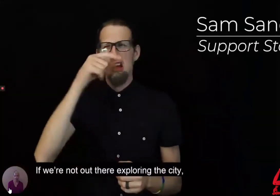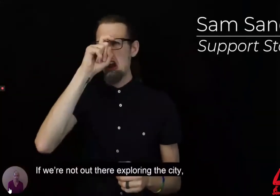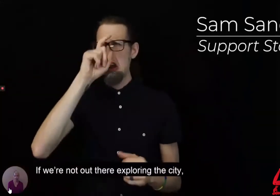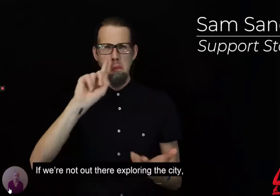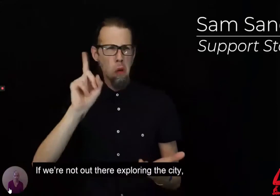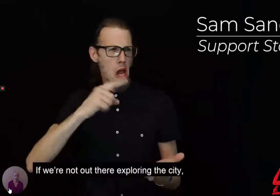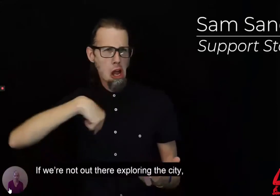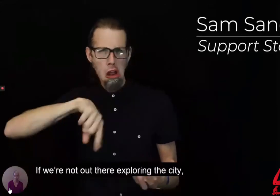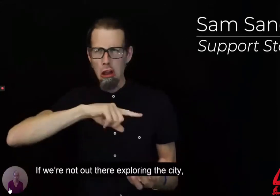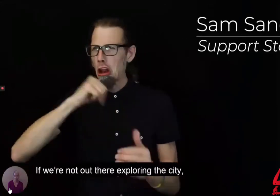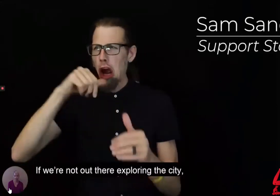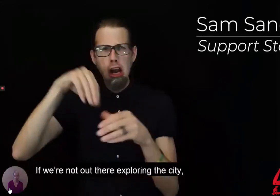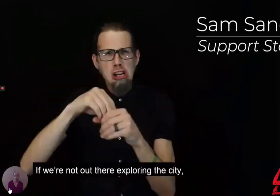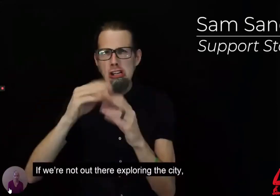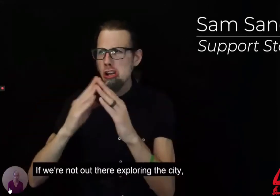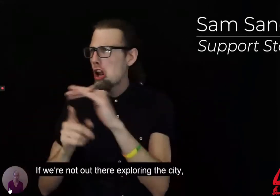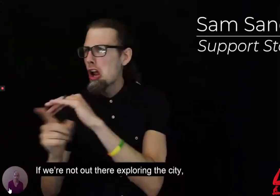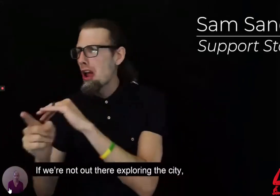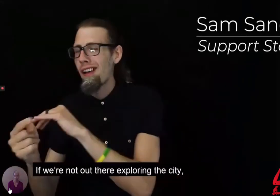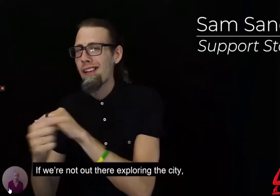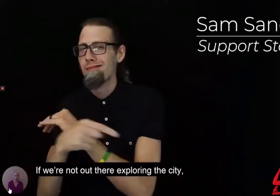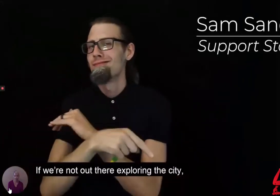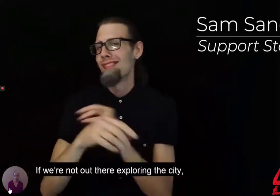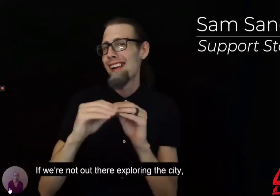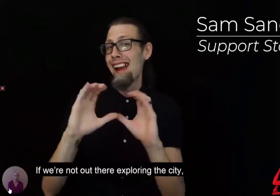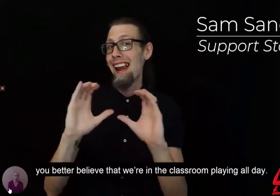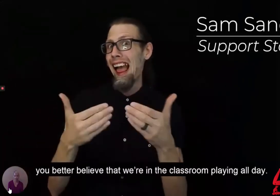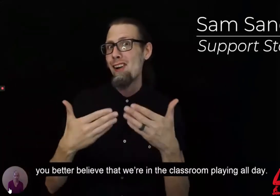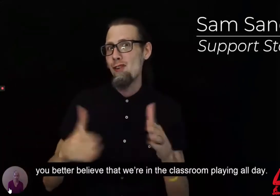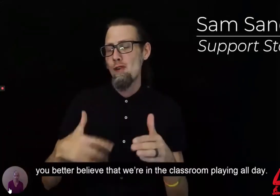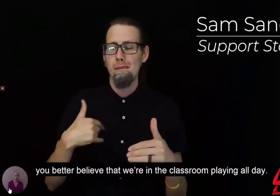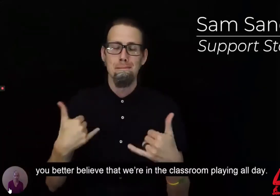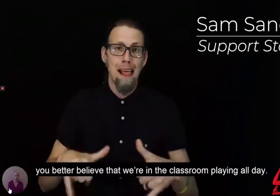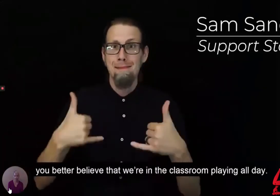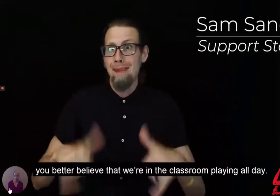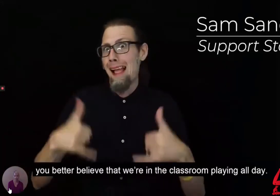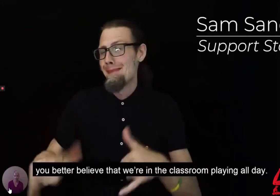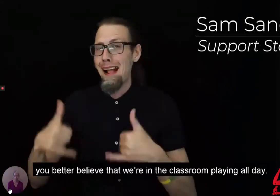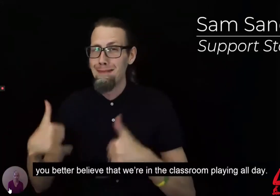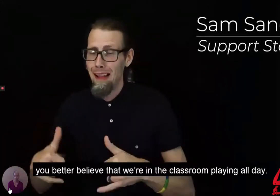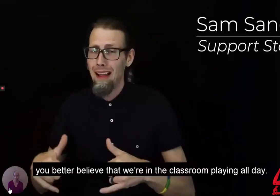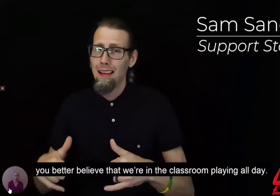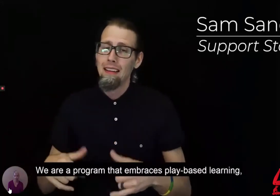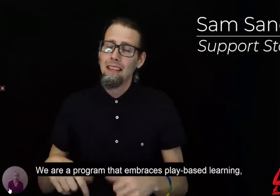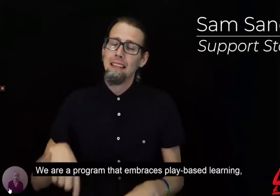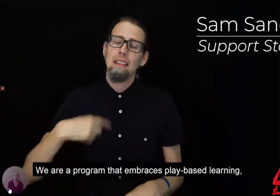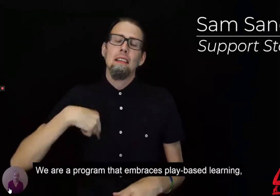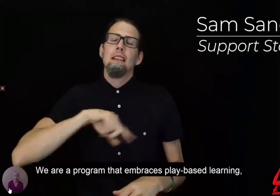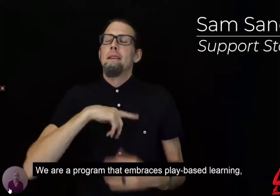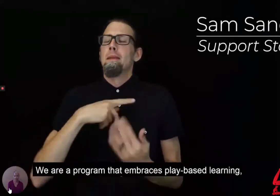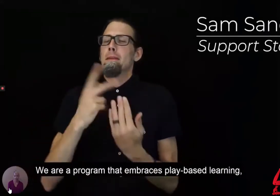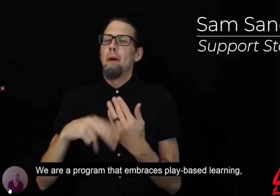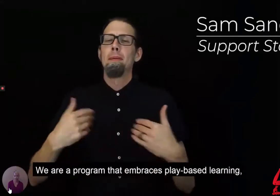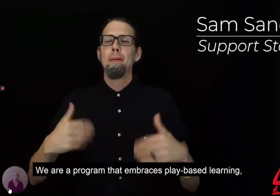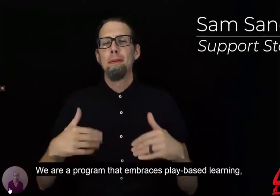If we're not out there exploring the city, you better believe that we're in the classroom playing all day long.